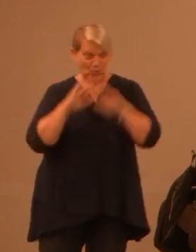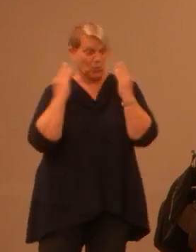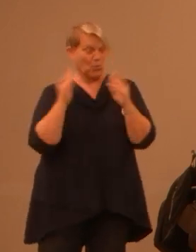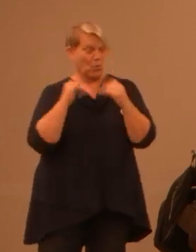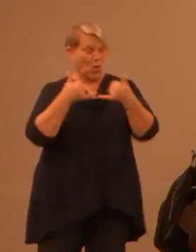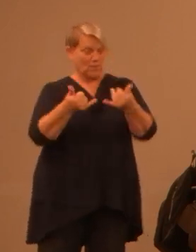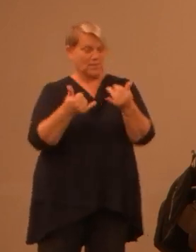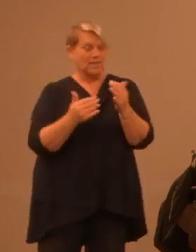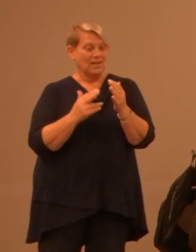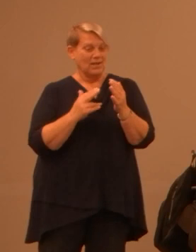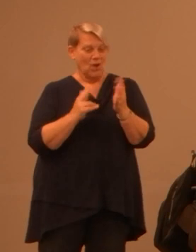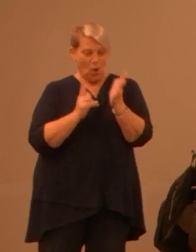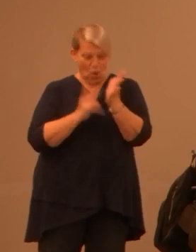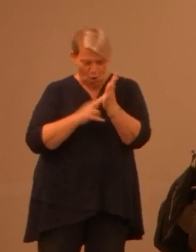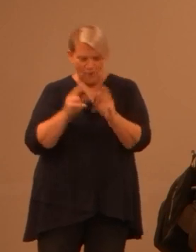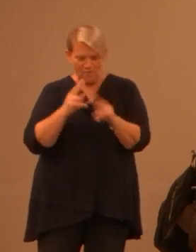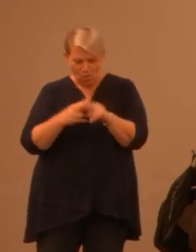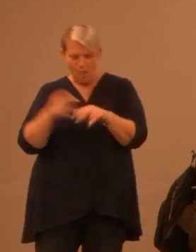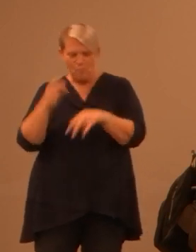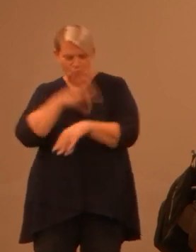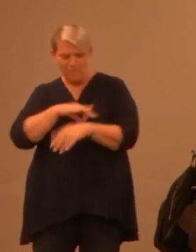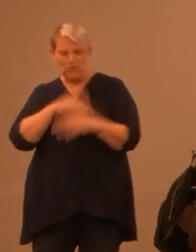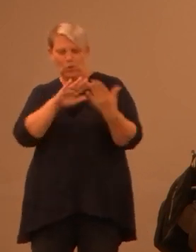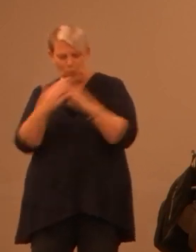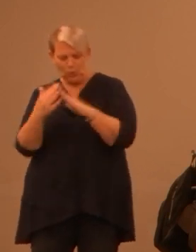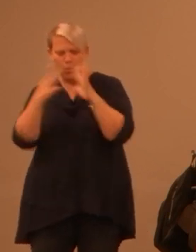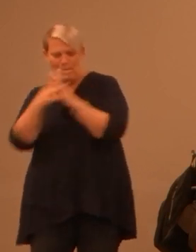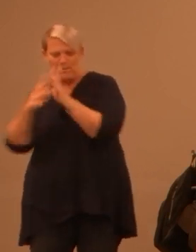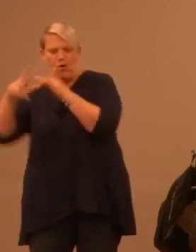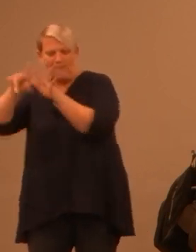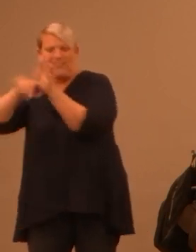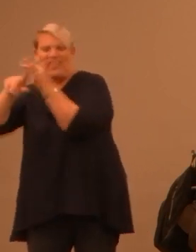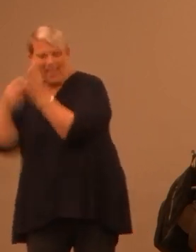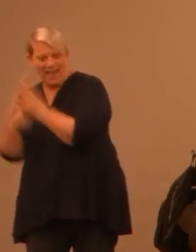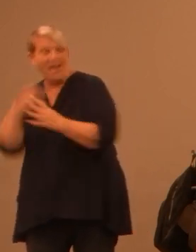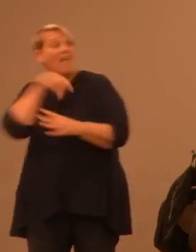is the Not for Profit, Community Website of the Year. This award is sponsored by